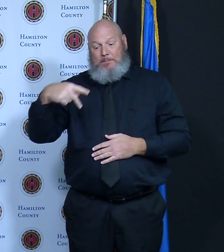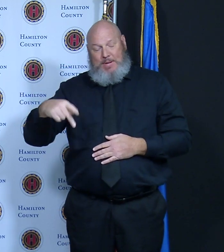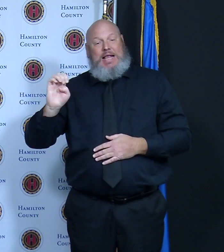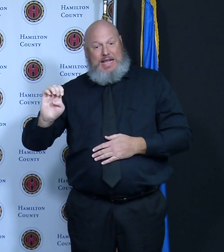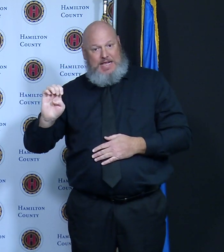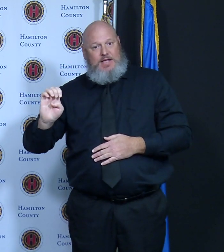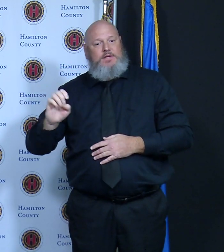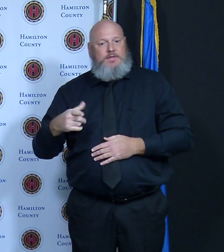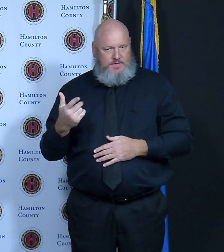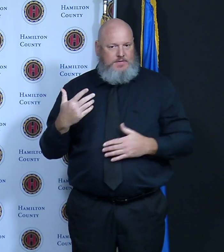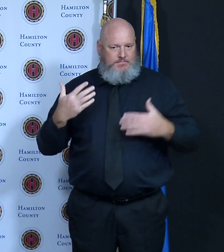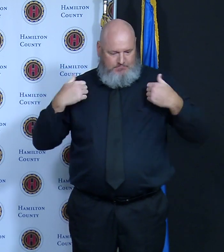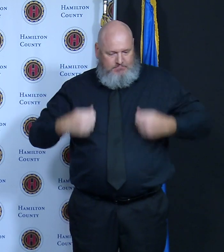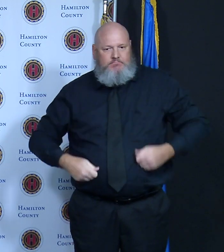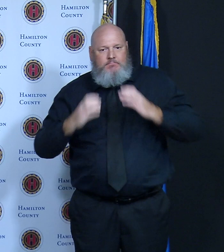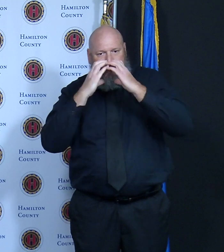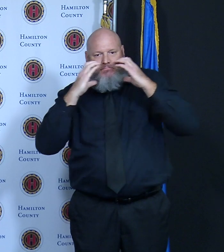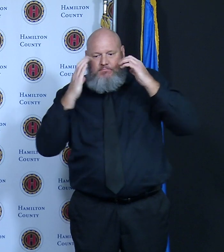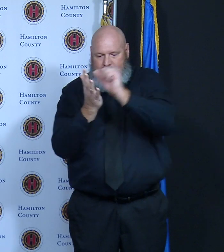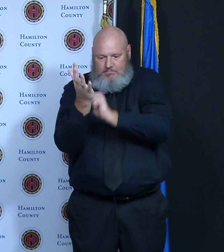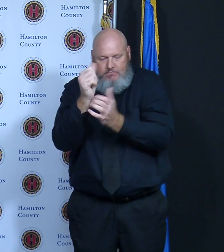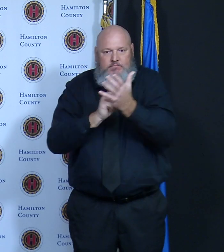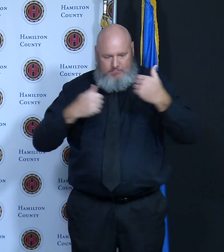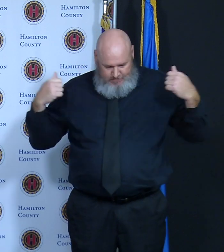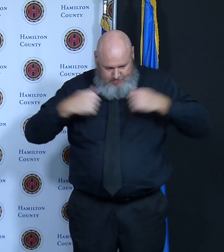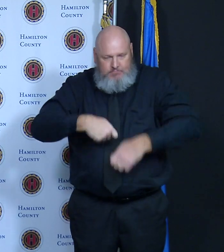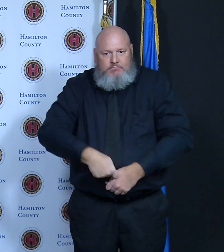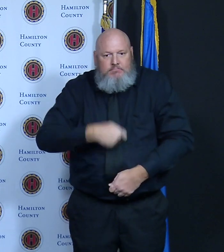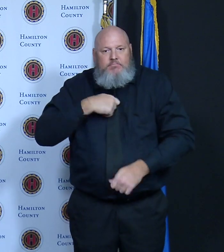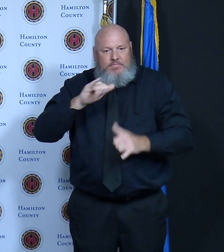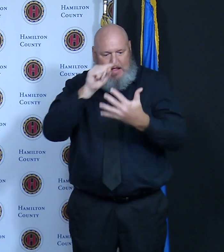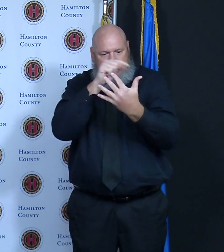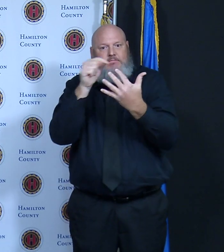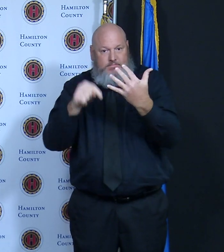management and homeland security here in Hamilton County he is the expert in the